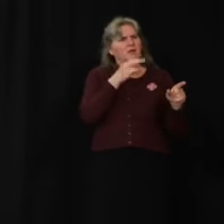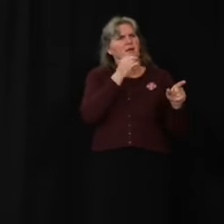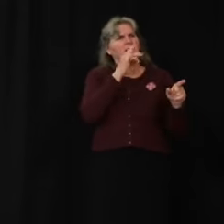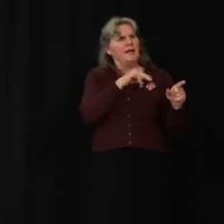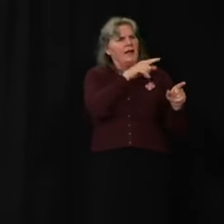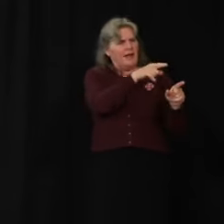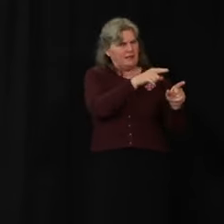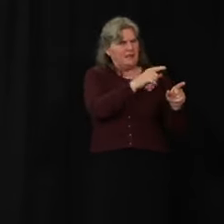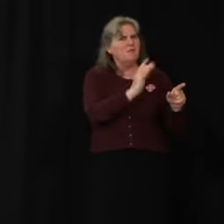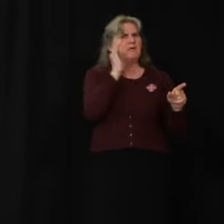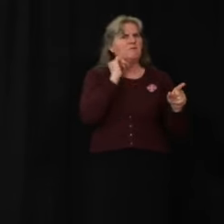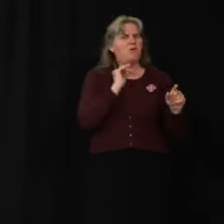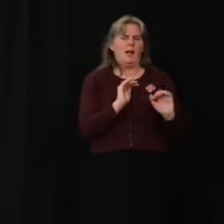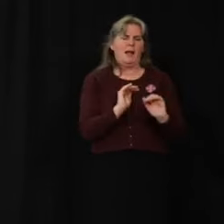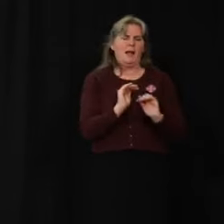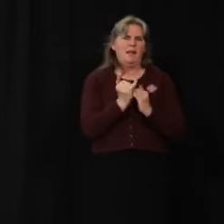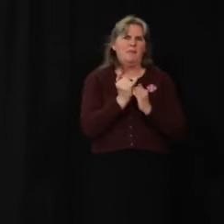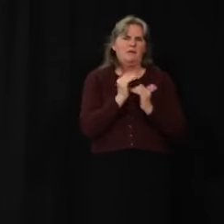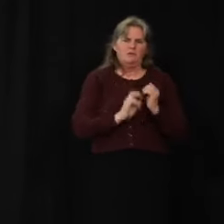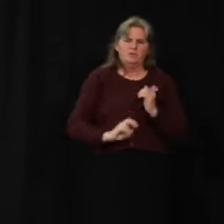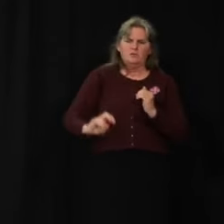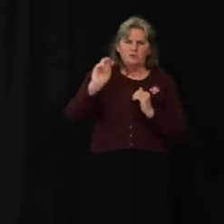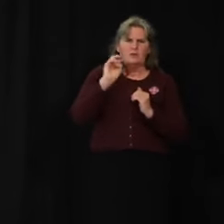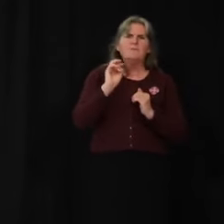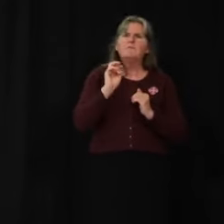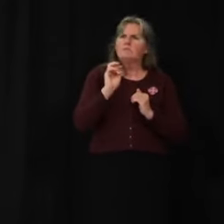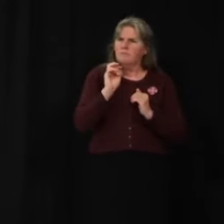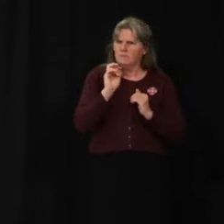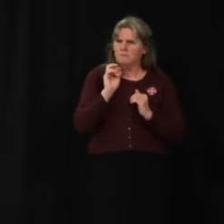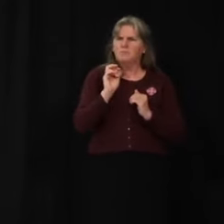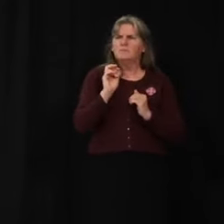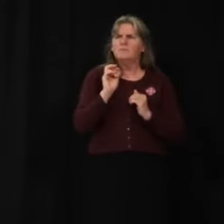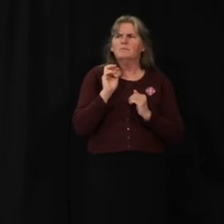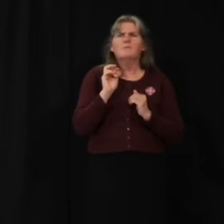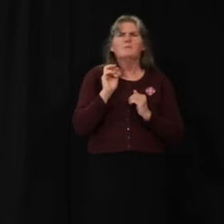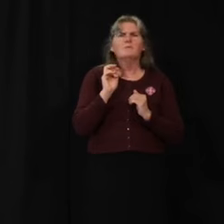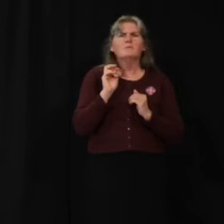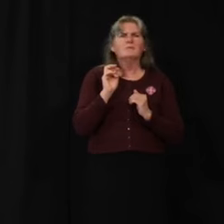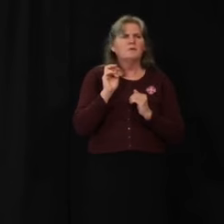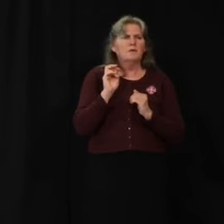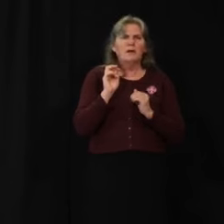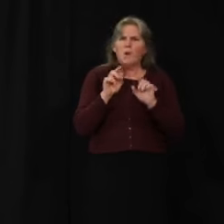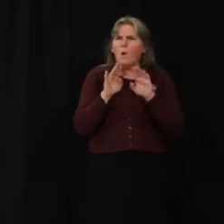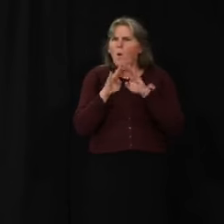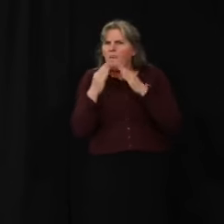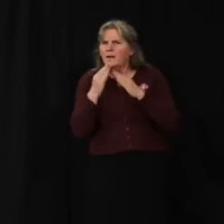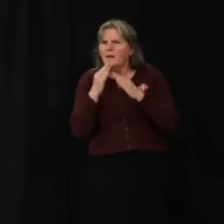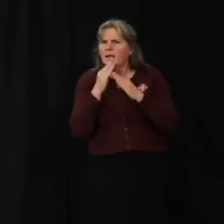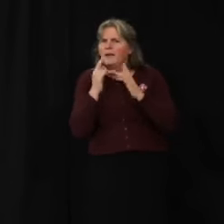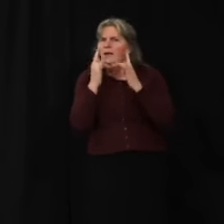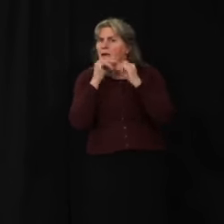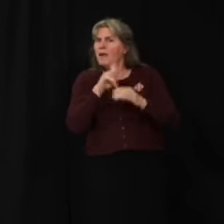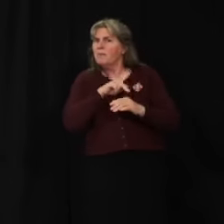what happens in British Columbia is extremely important. What happens in Alberta and in the world is extremely important.